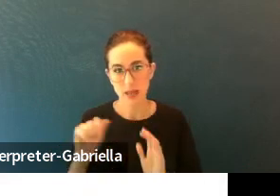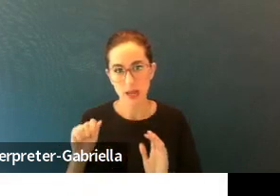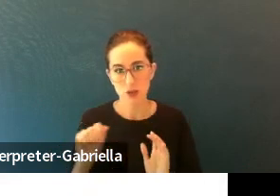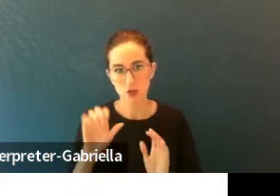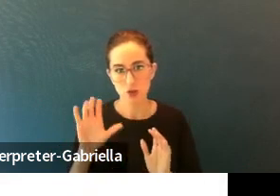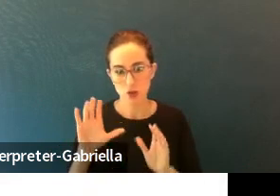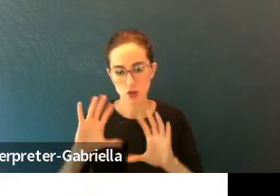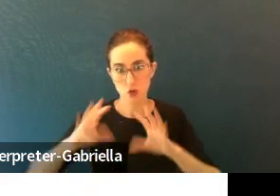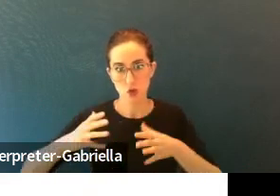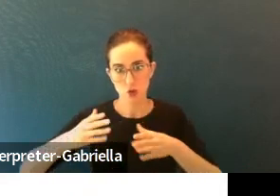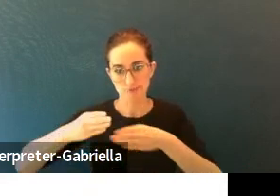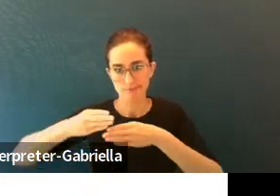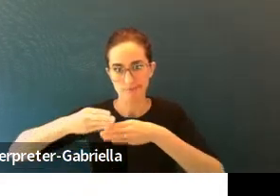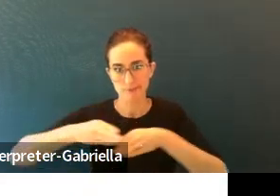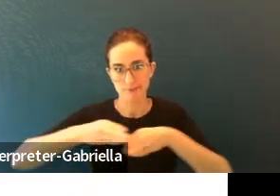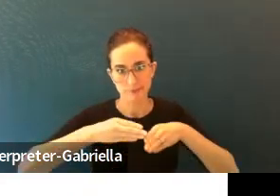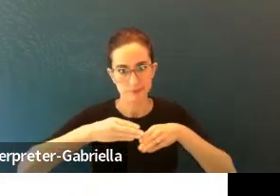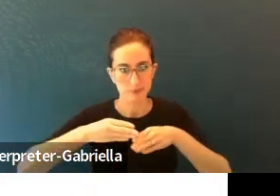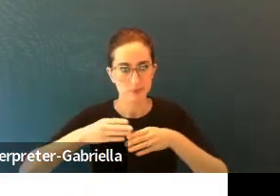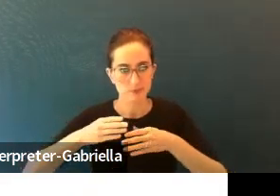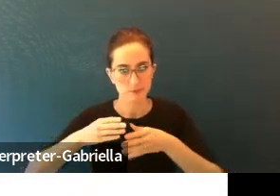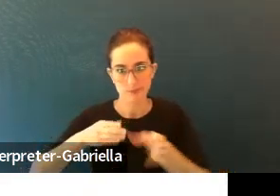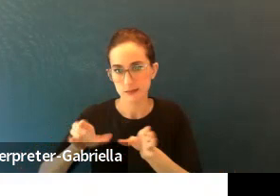and select the different subgroups